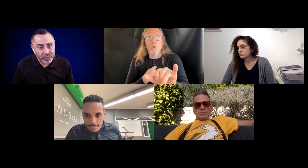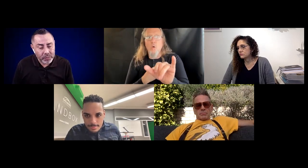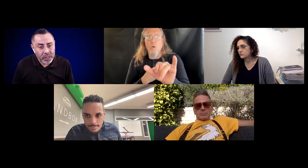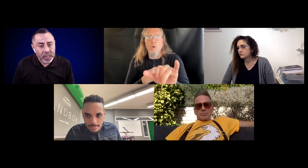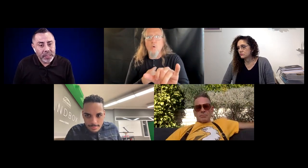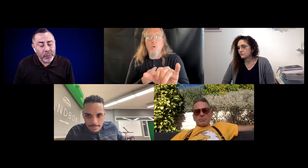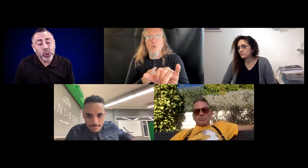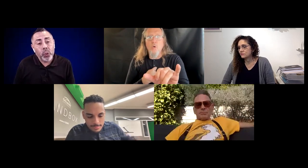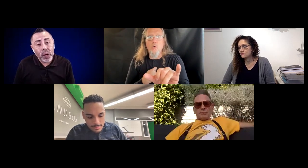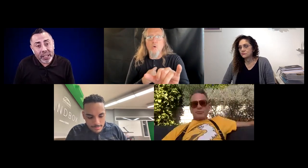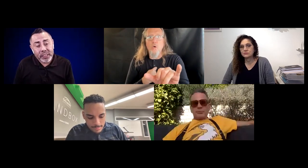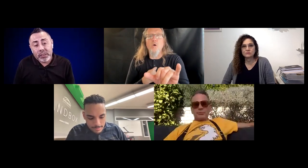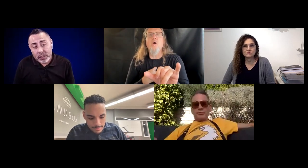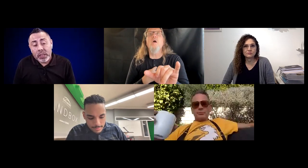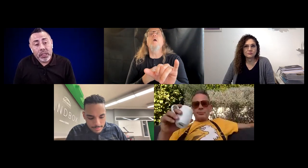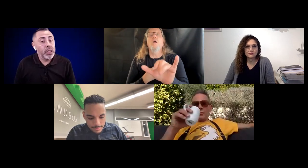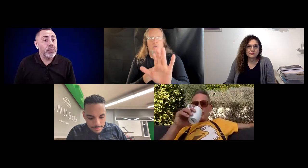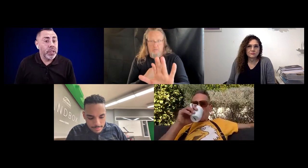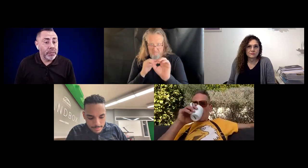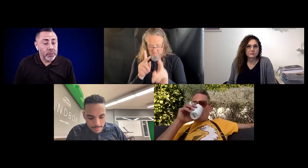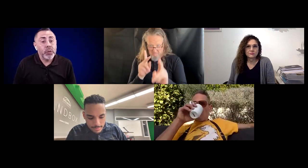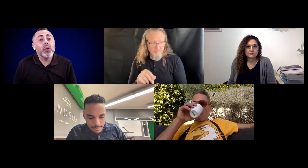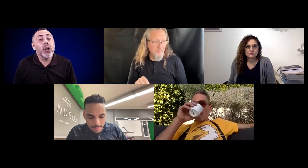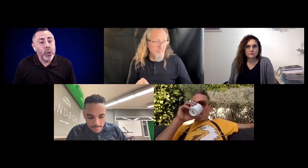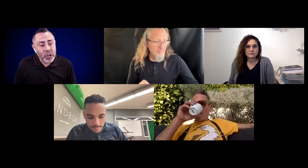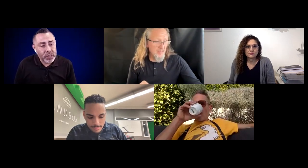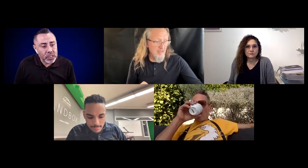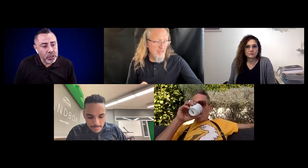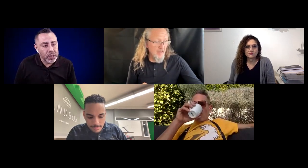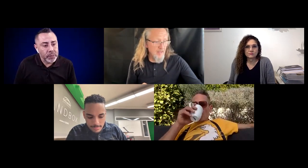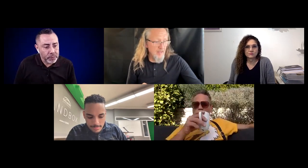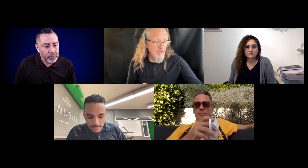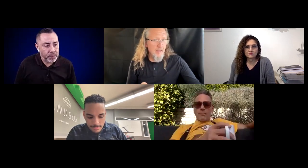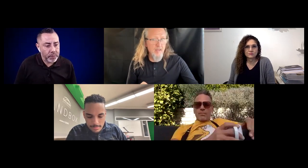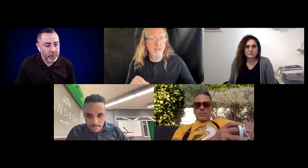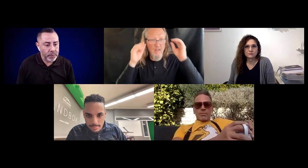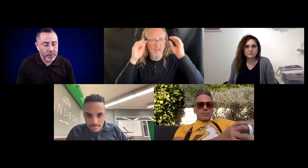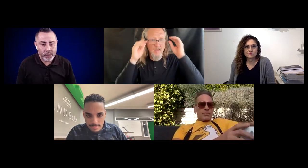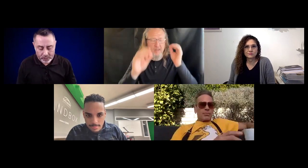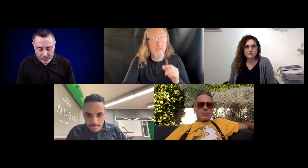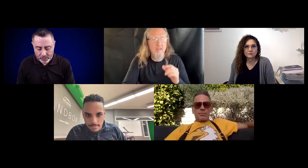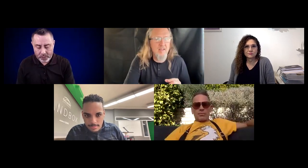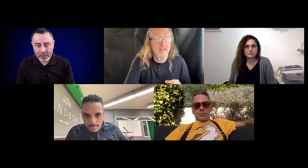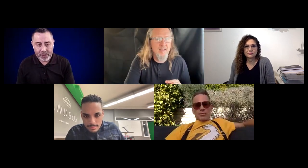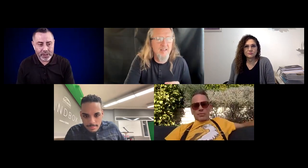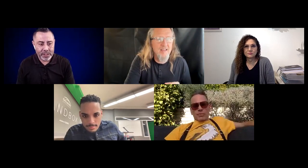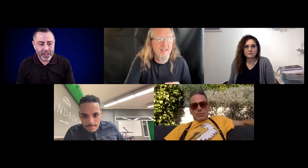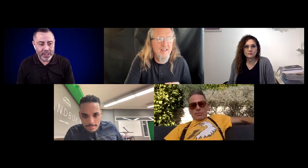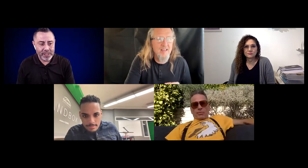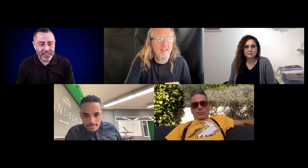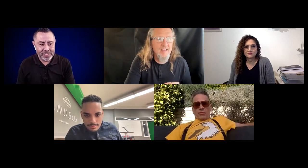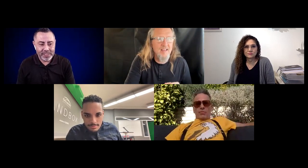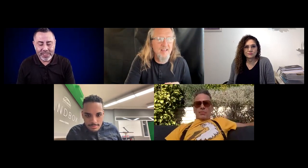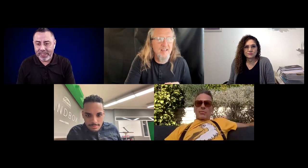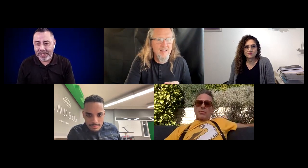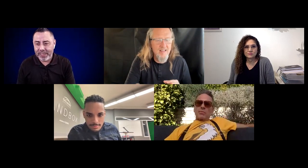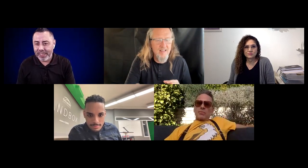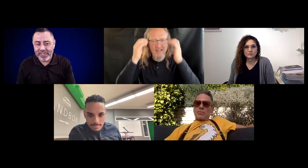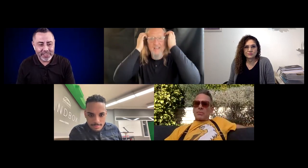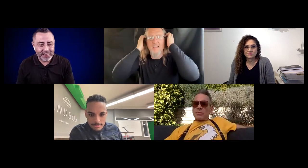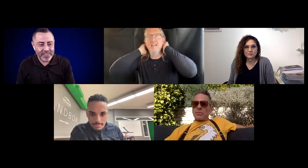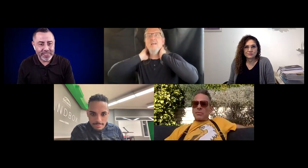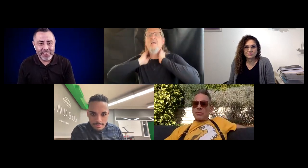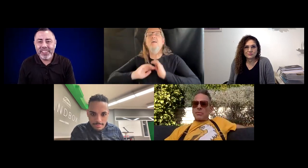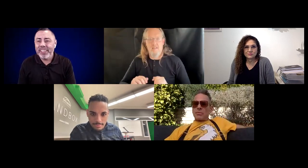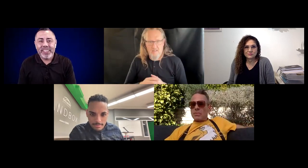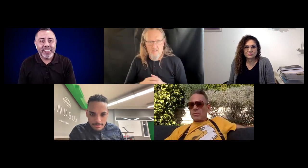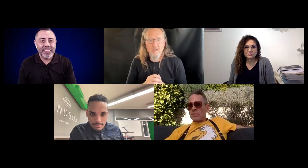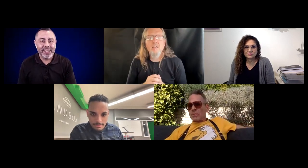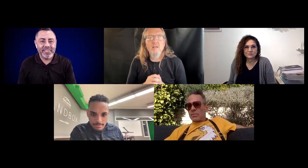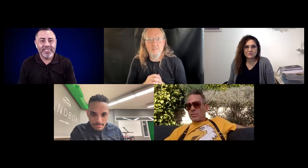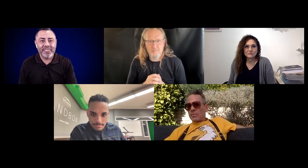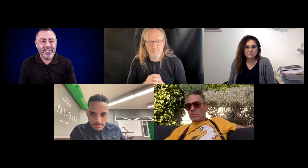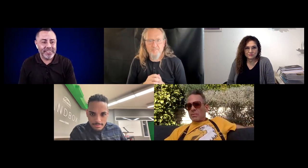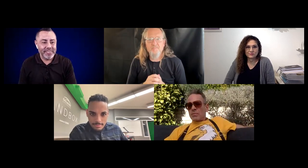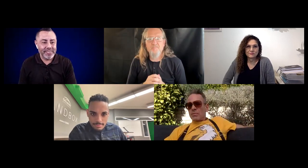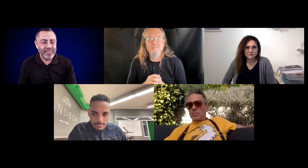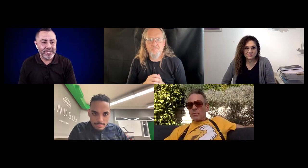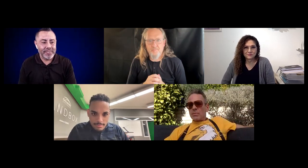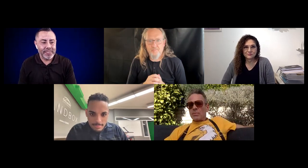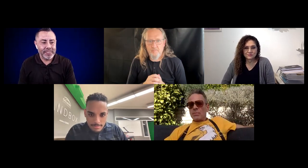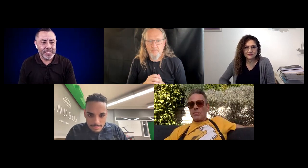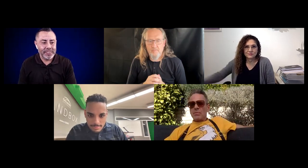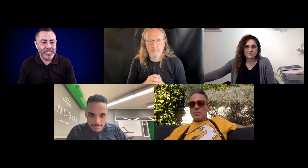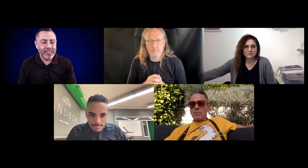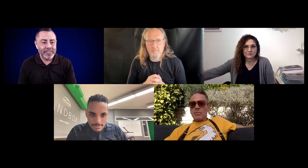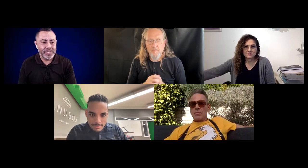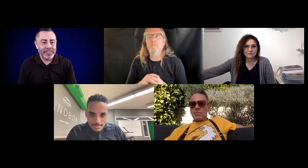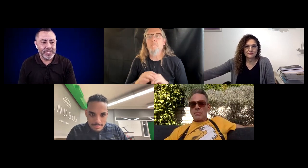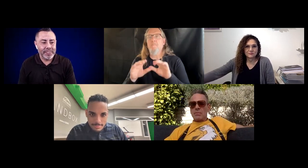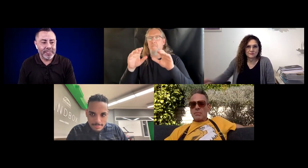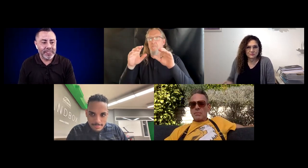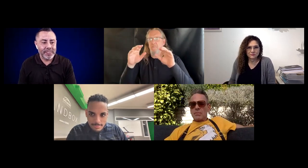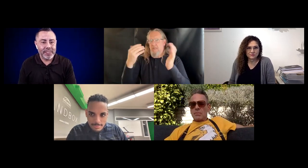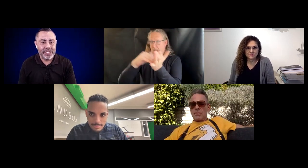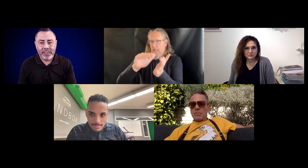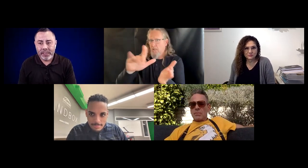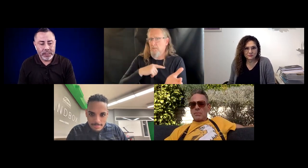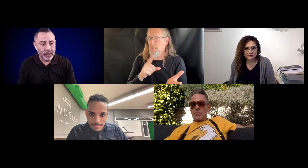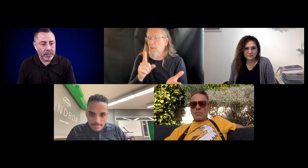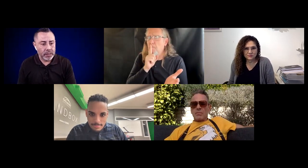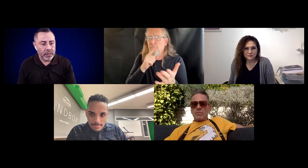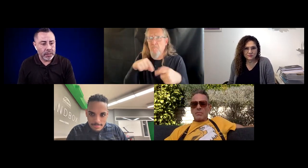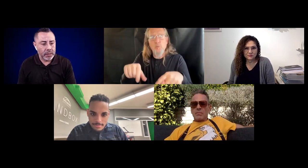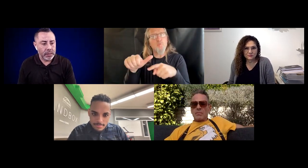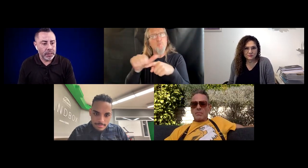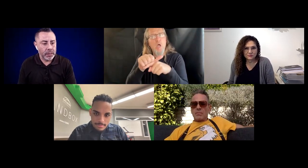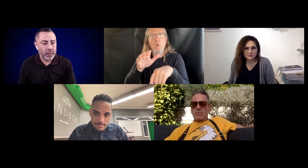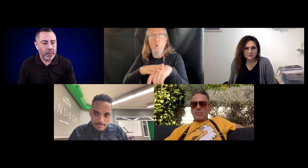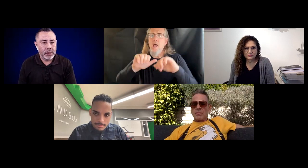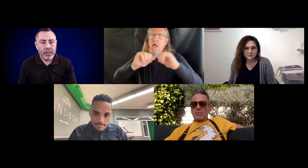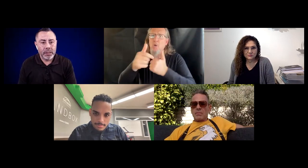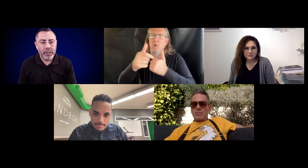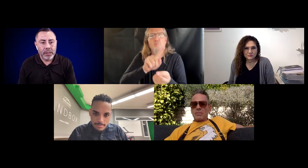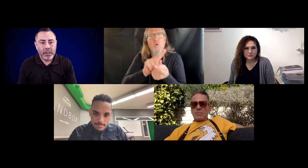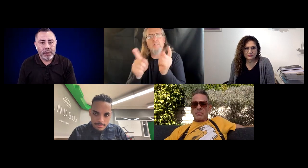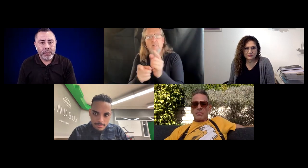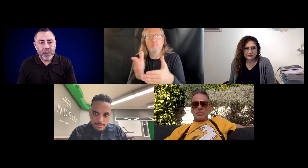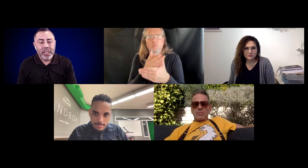That was quite relevant, a revelation to me